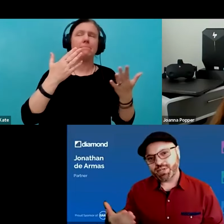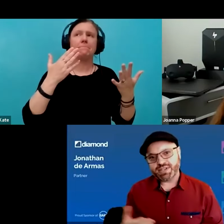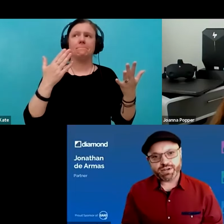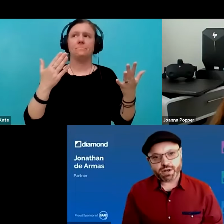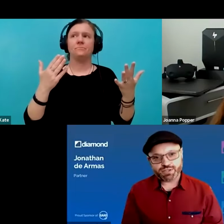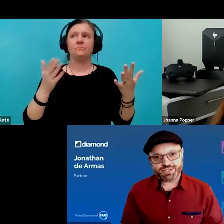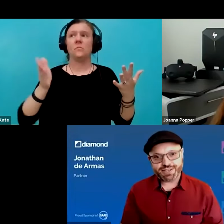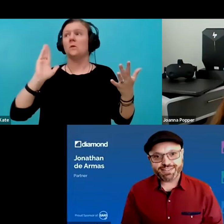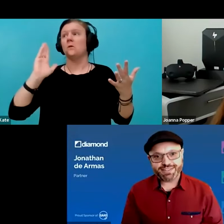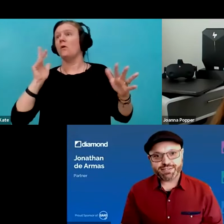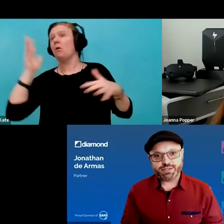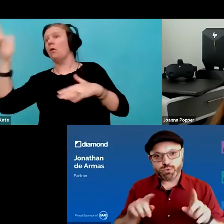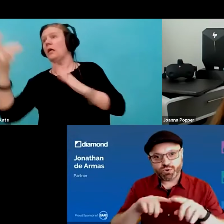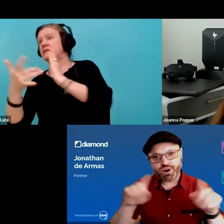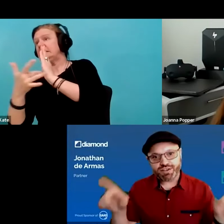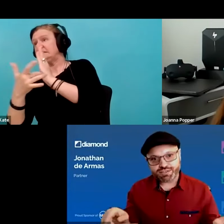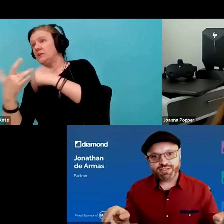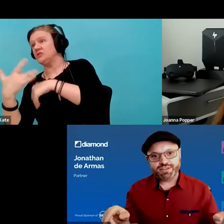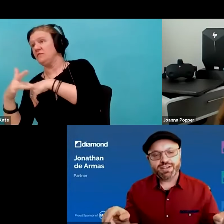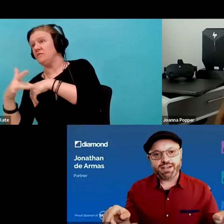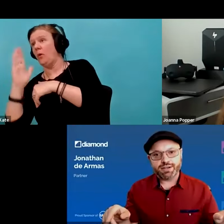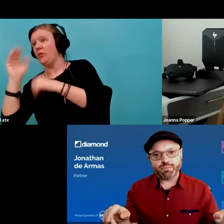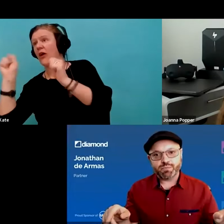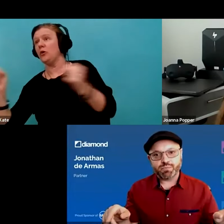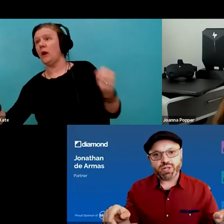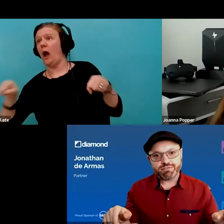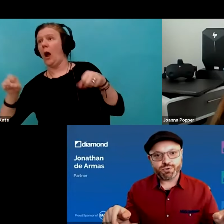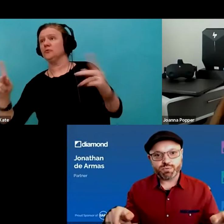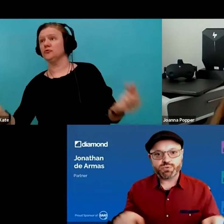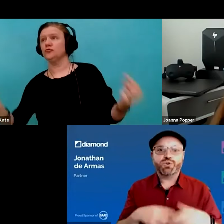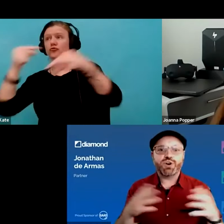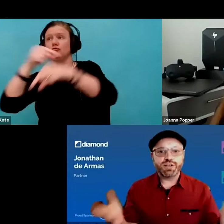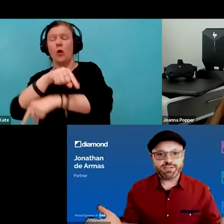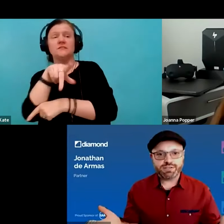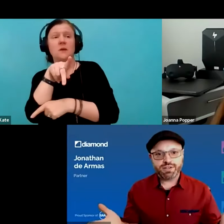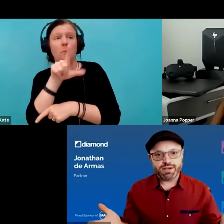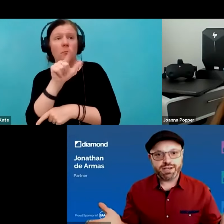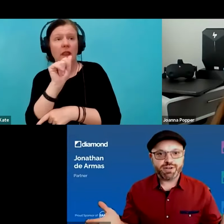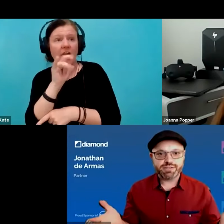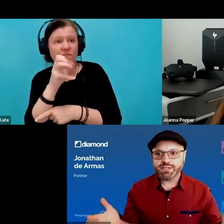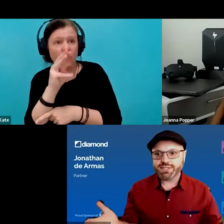be technologies like this that will crossplatforms or cross head mounted